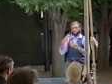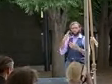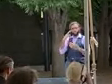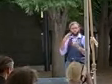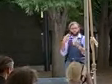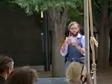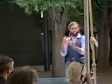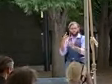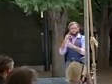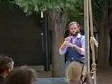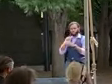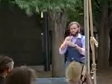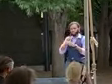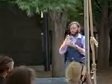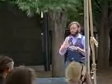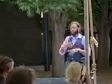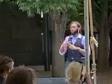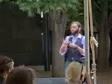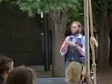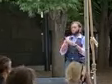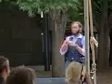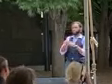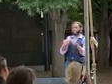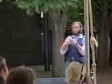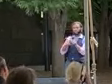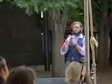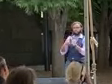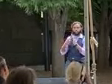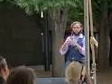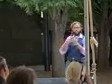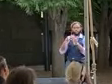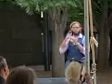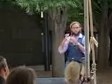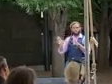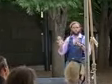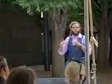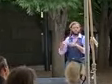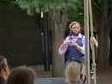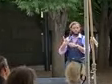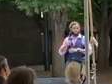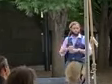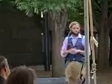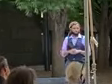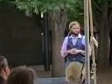but also accessibility requirements in public accommodations. So let's think about that: